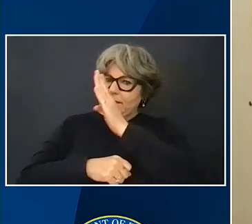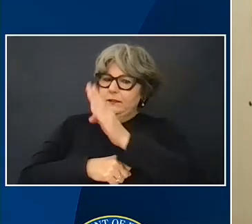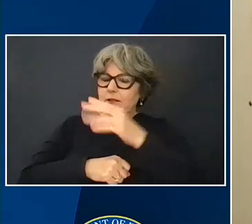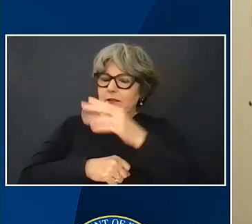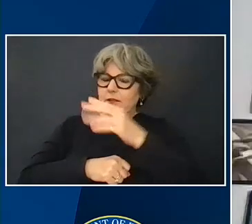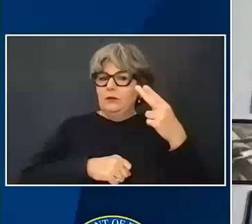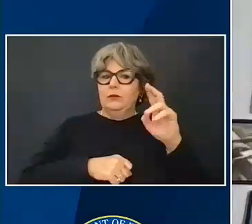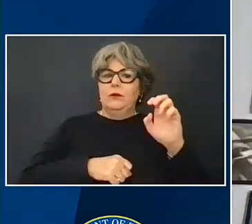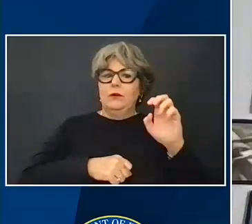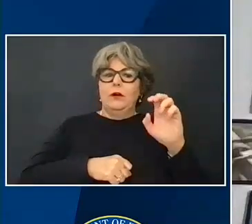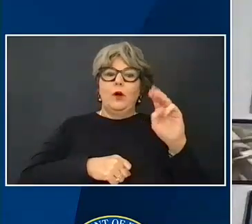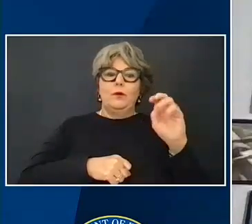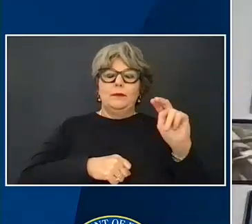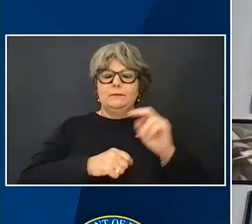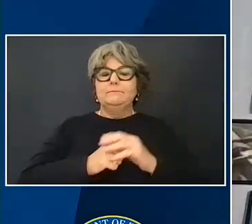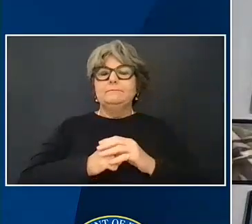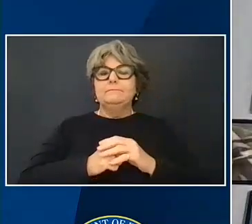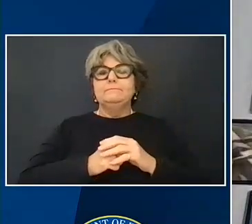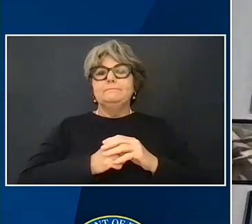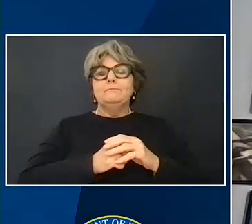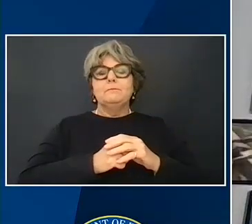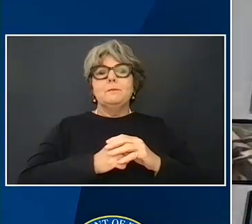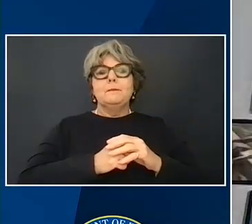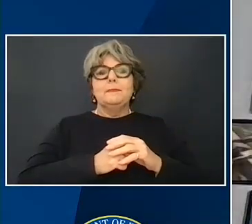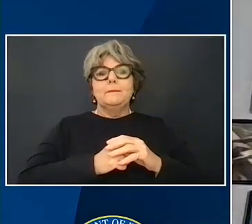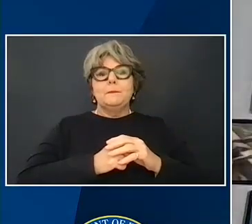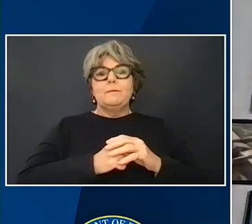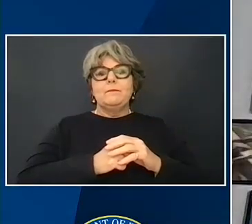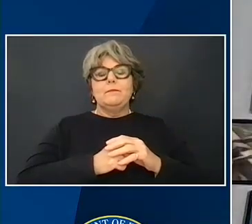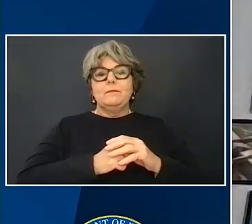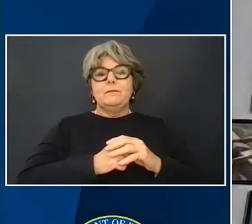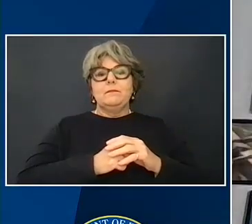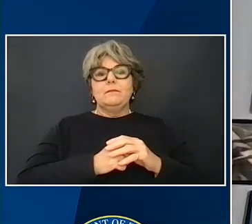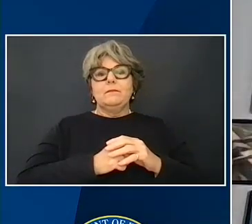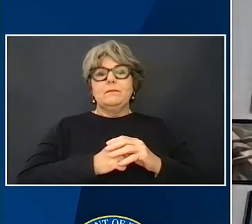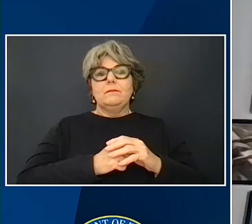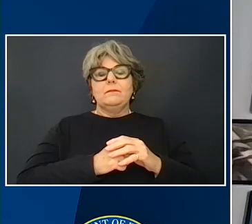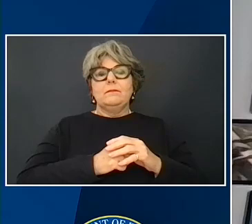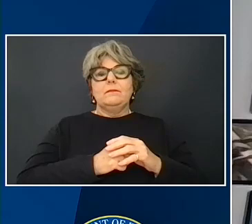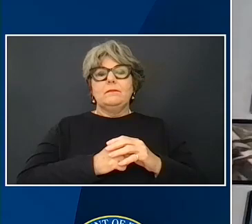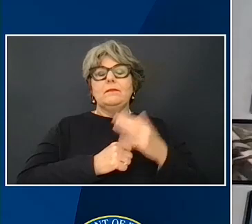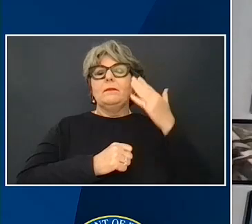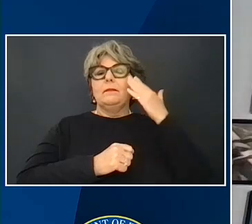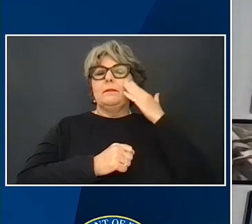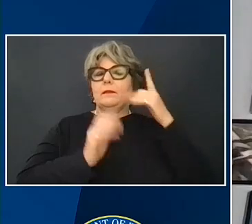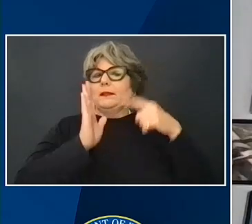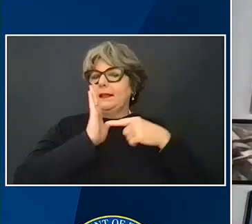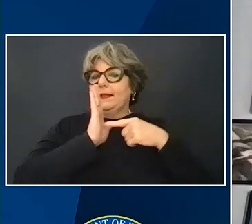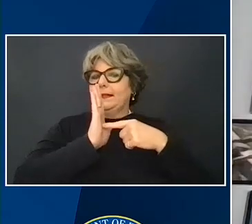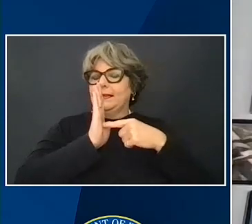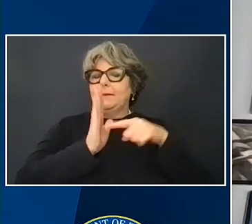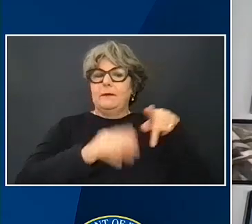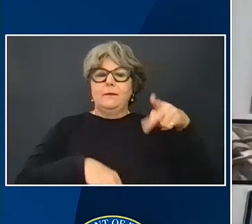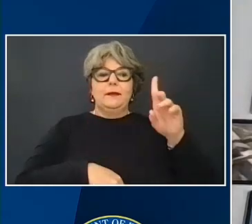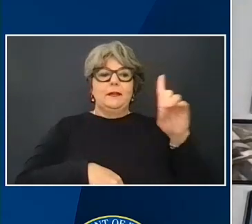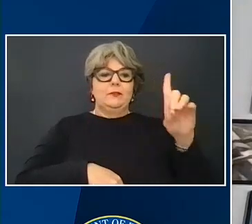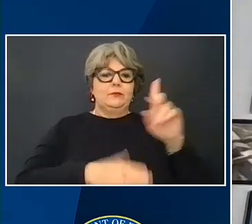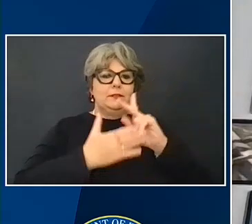So yeah, it's- so take a- and I know you gave me an example of a doctoral program. But you take a four-year bachelor's degree